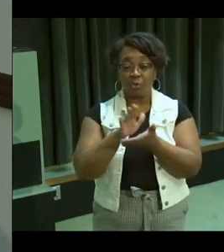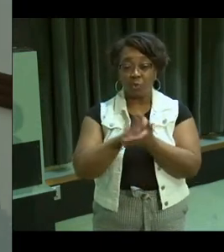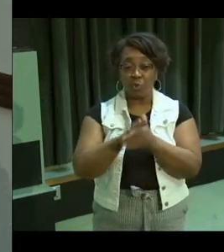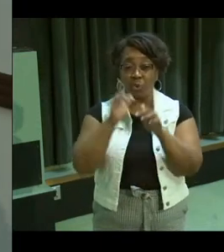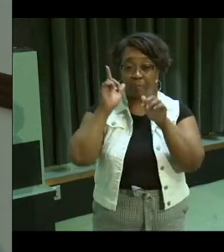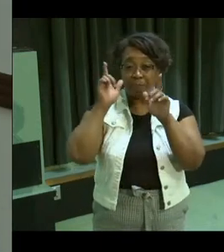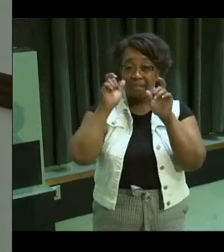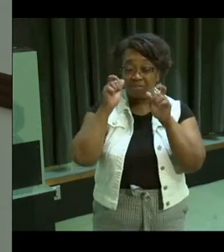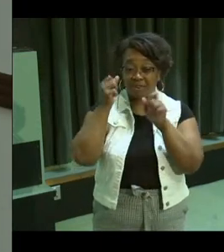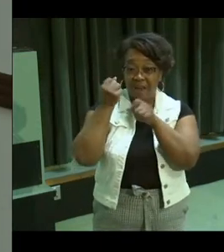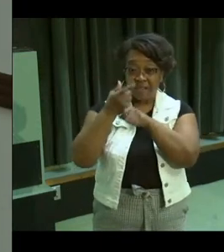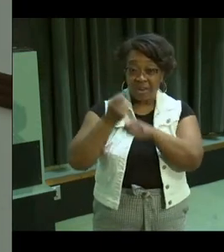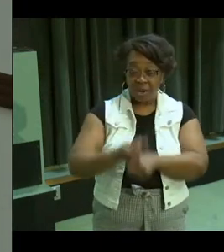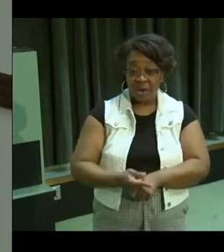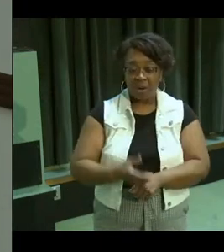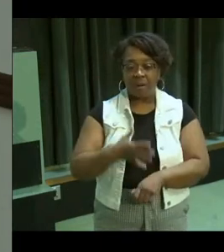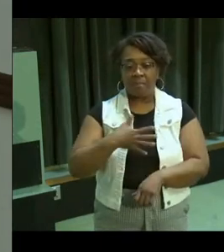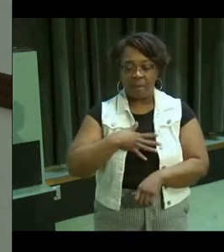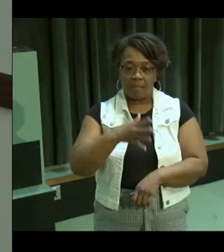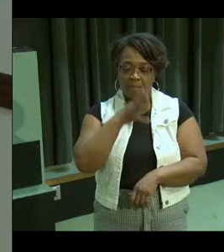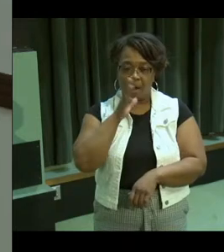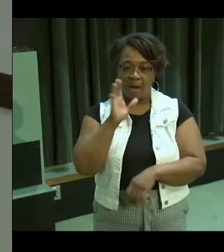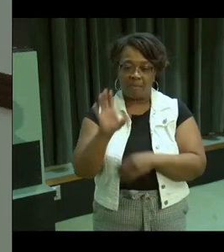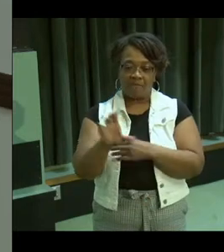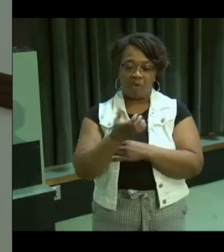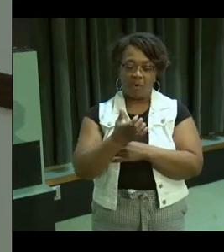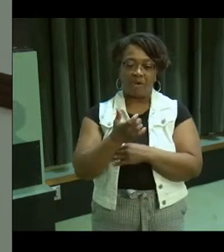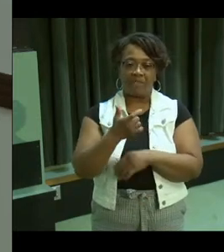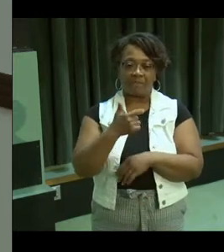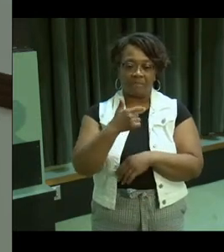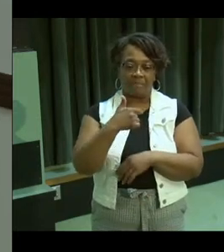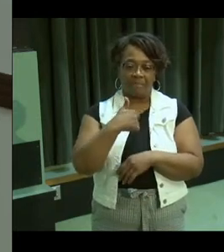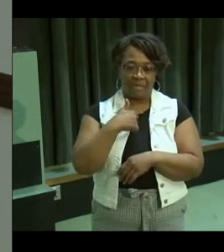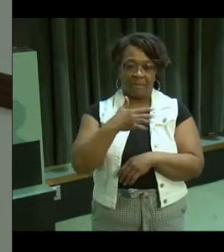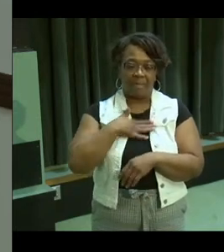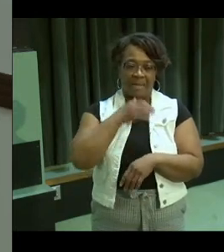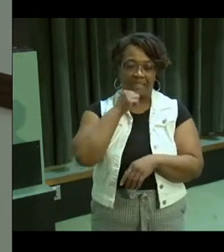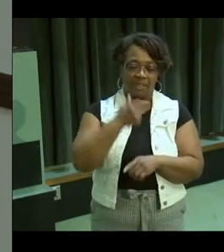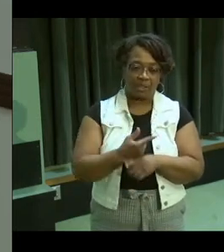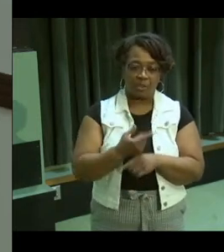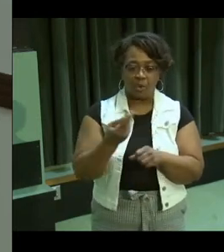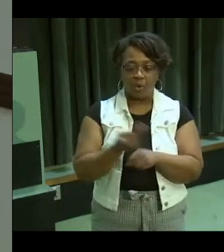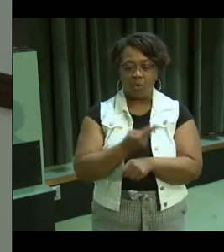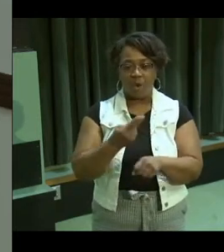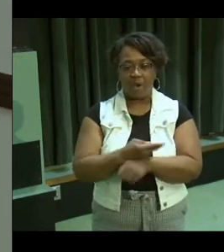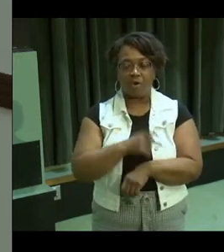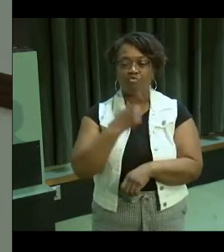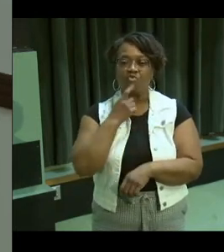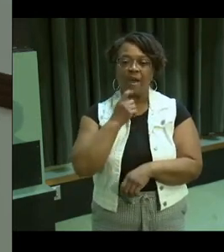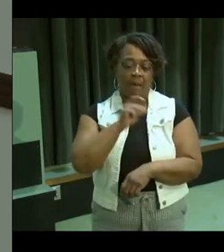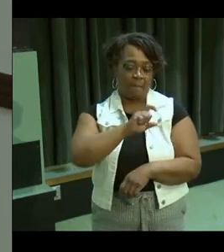take your school pictures every year. My mom used to make us my